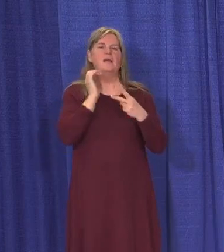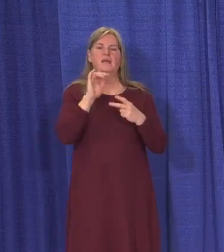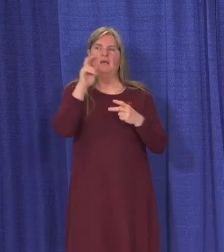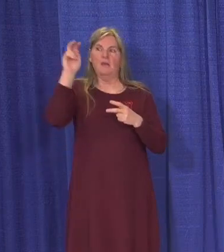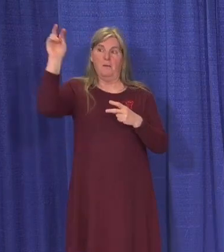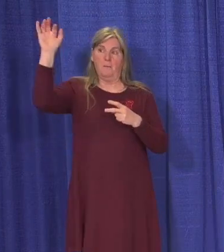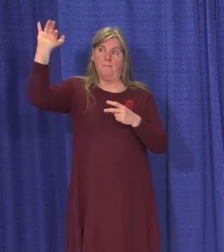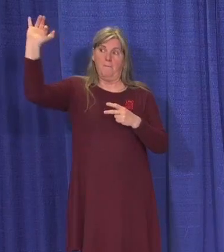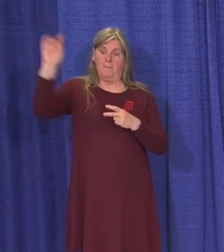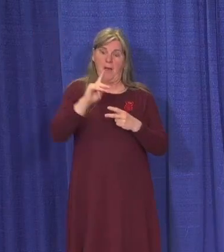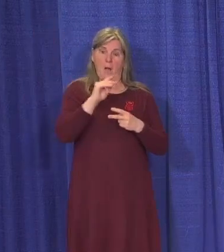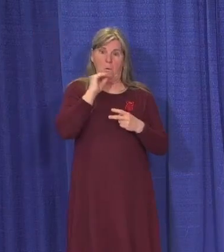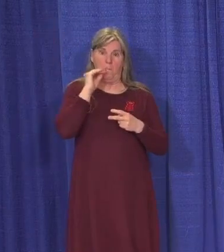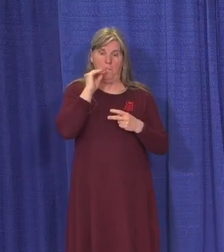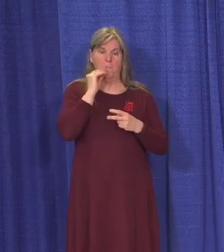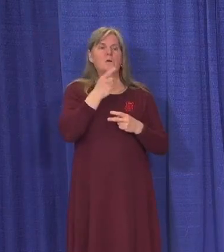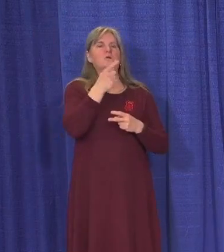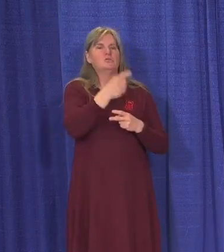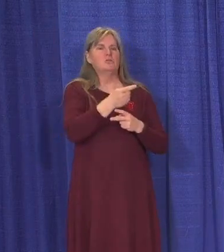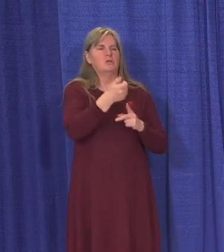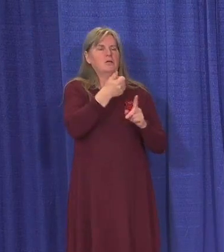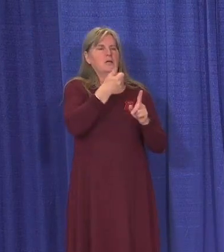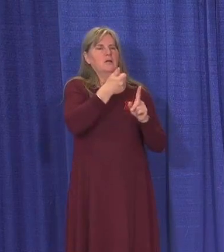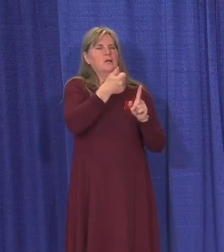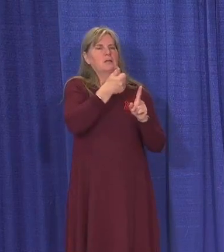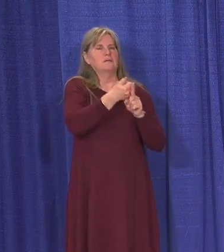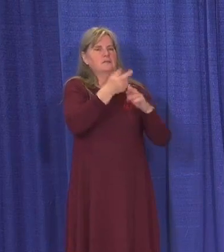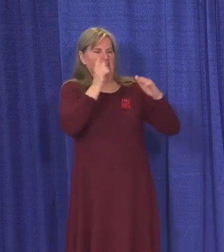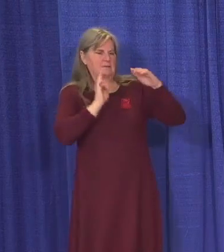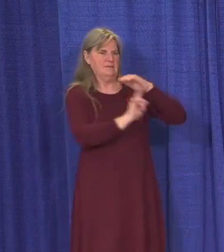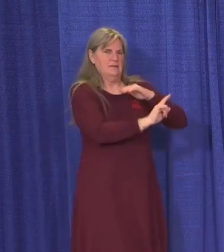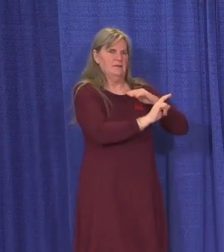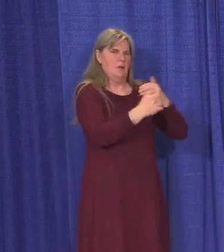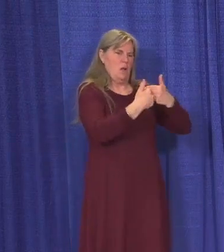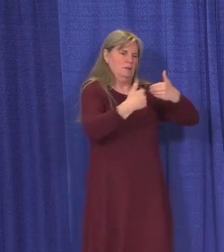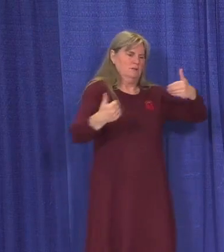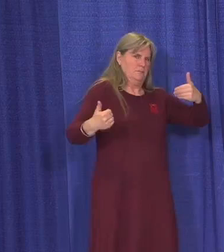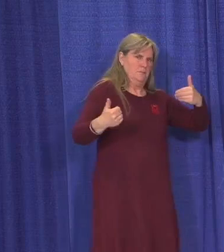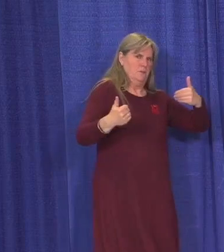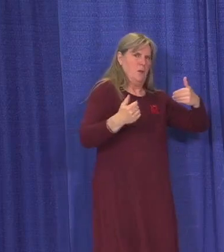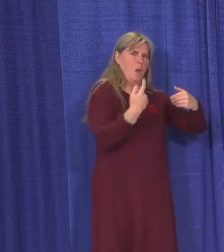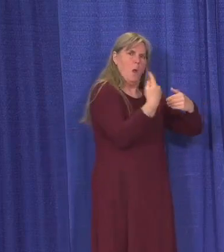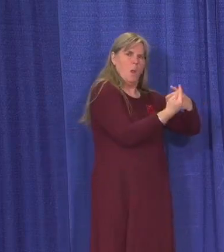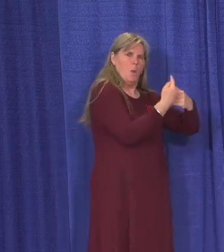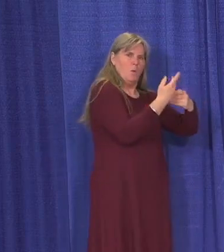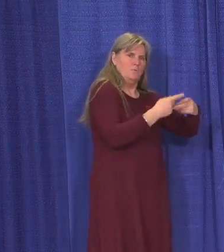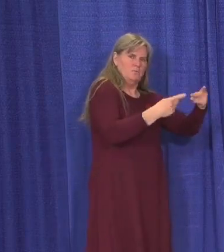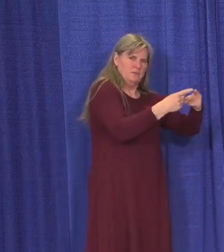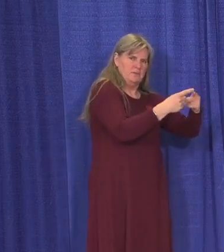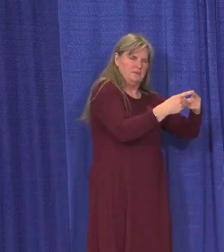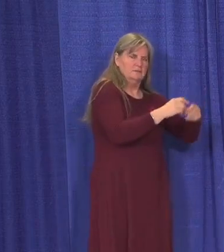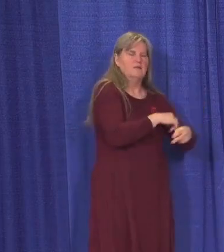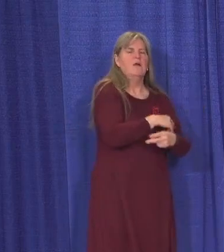I happen recommending that self-isolation after travel outside Yukon but within Canada